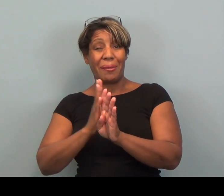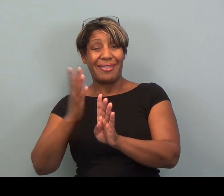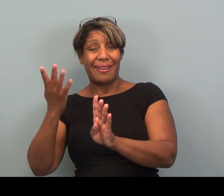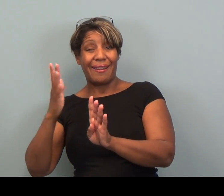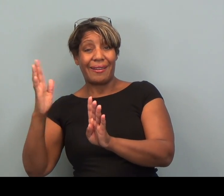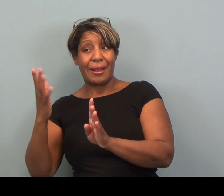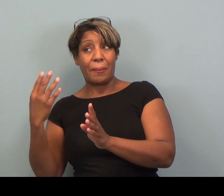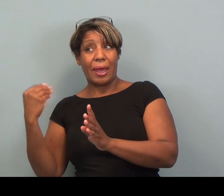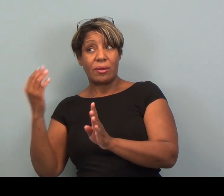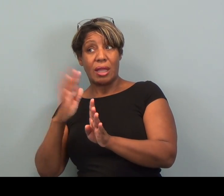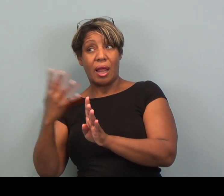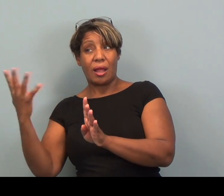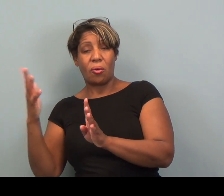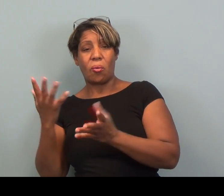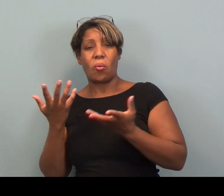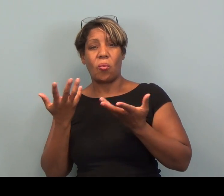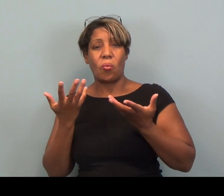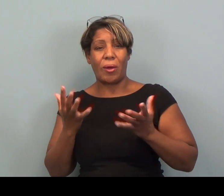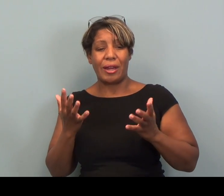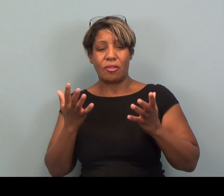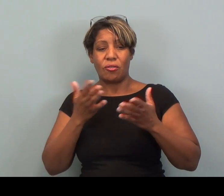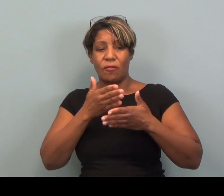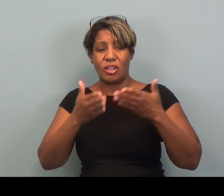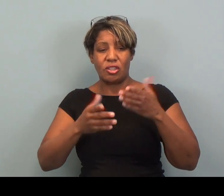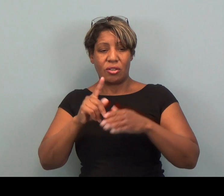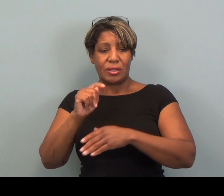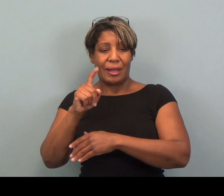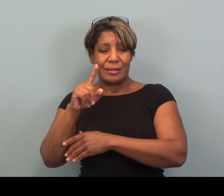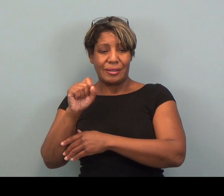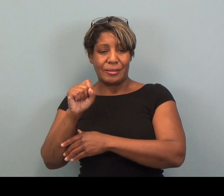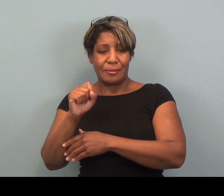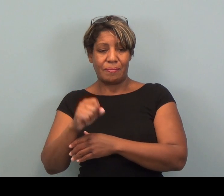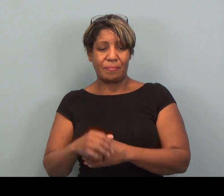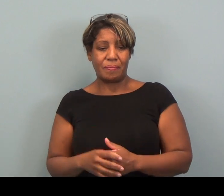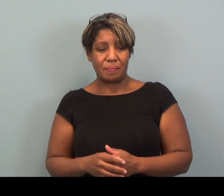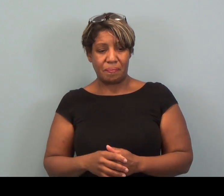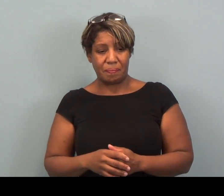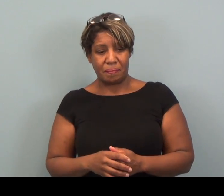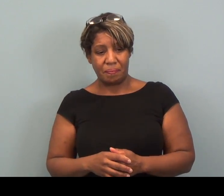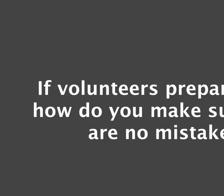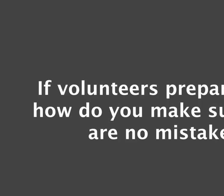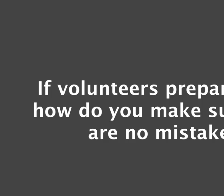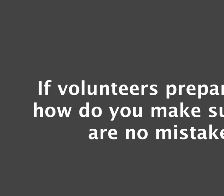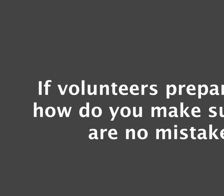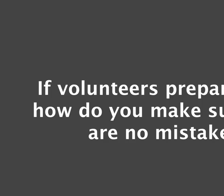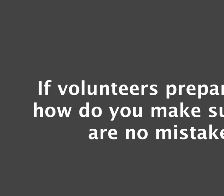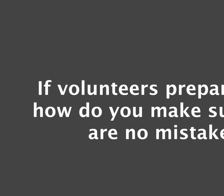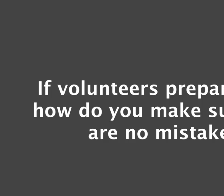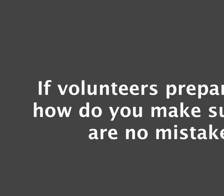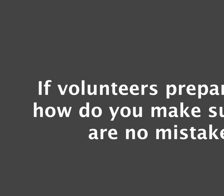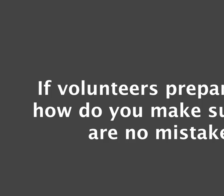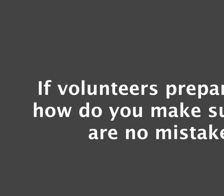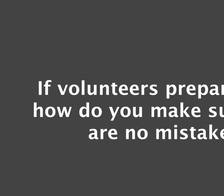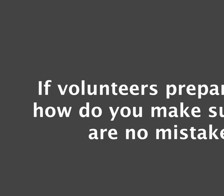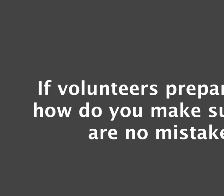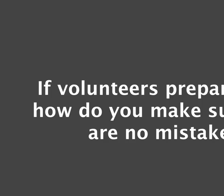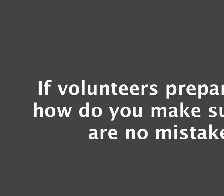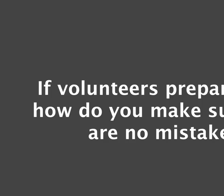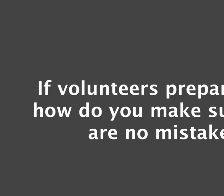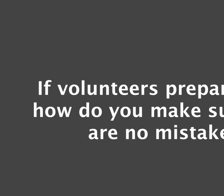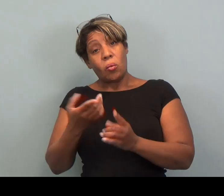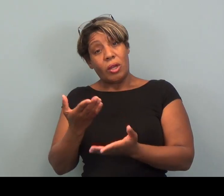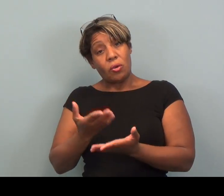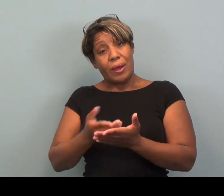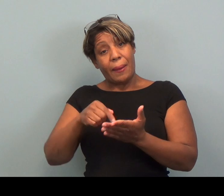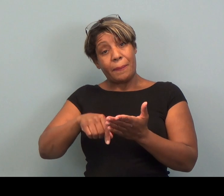waiting to come in to get their taxes done.